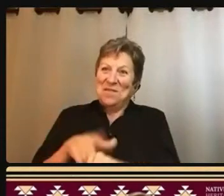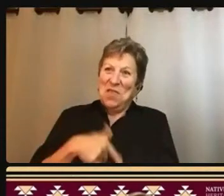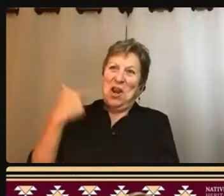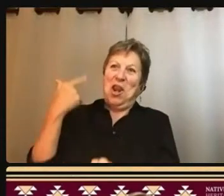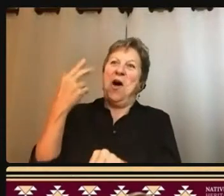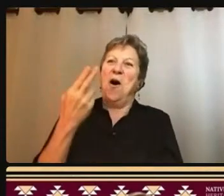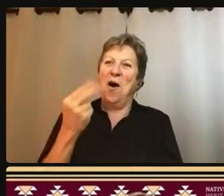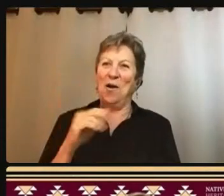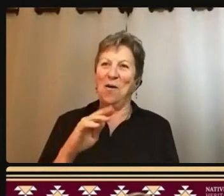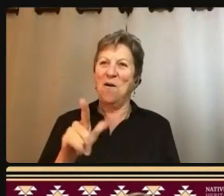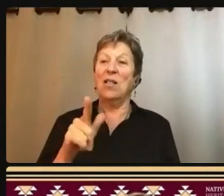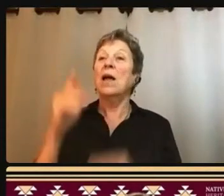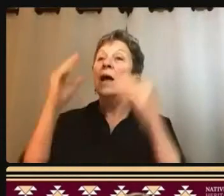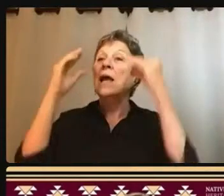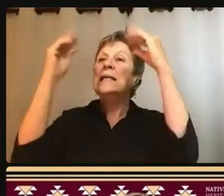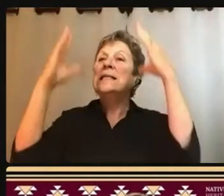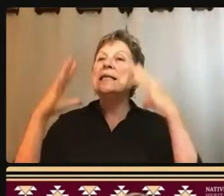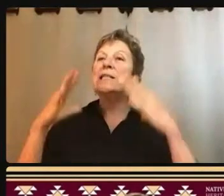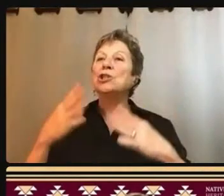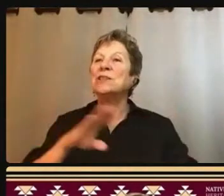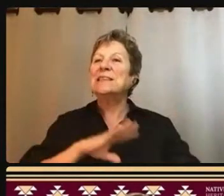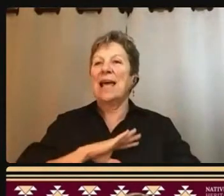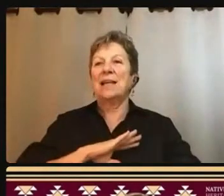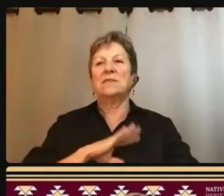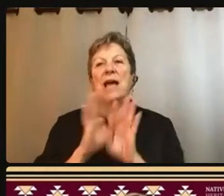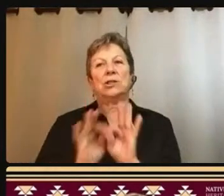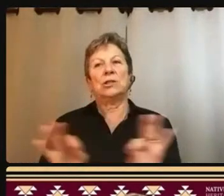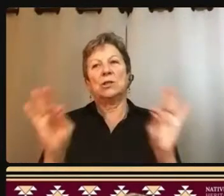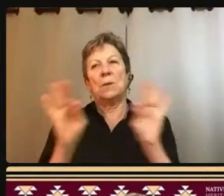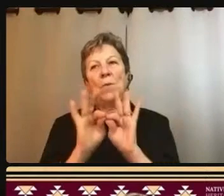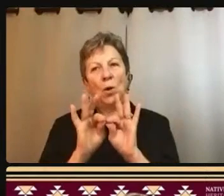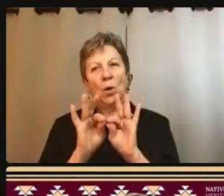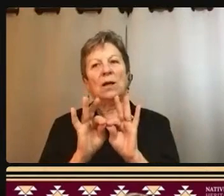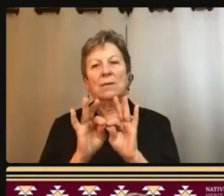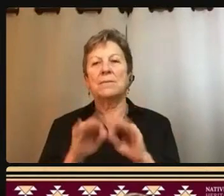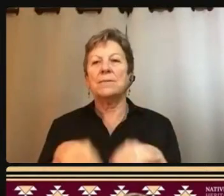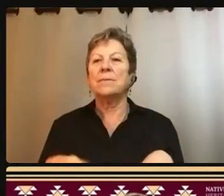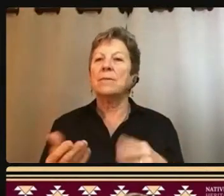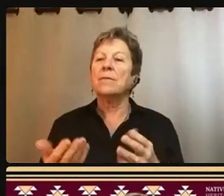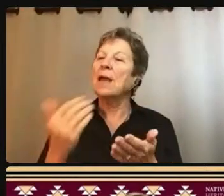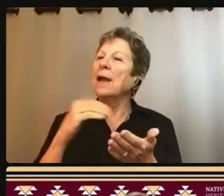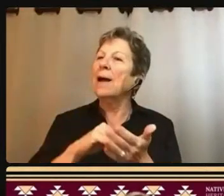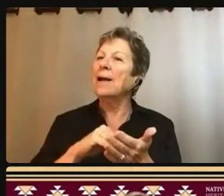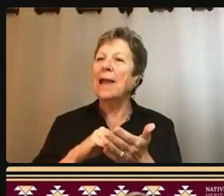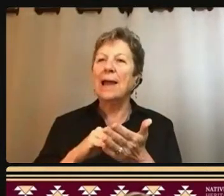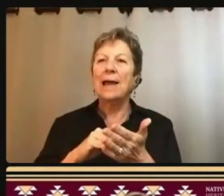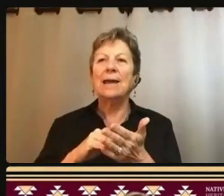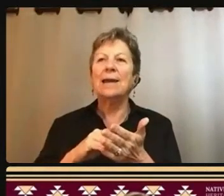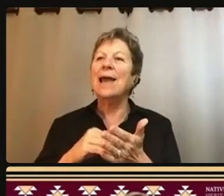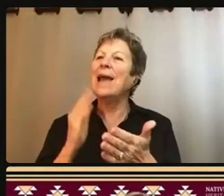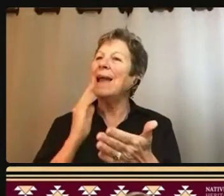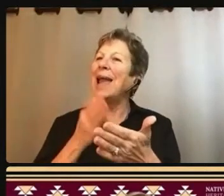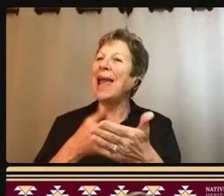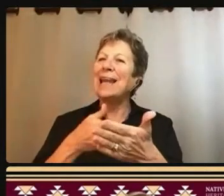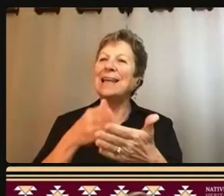PEOPLE IN THE DOOR AND MAKING SURE THAT THEY'RE WANTING TO